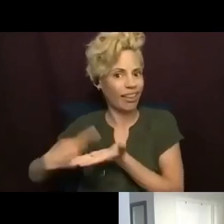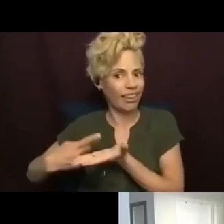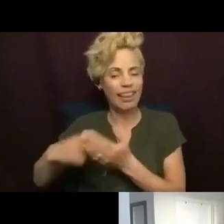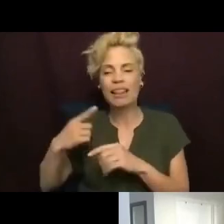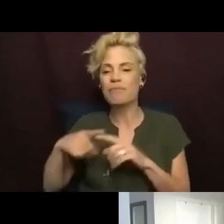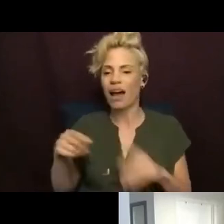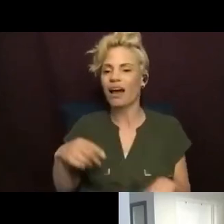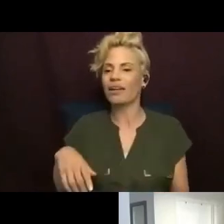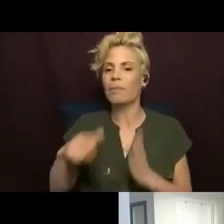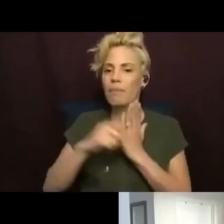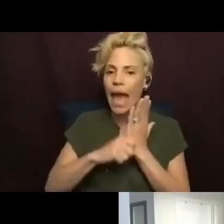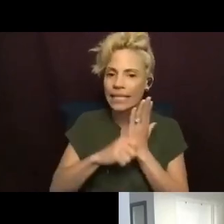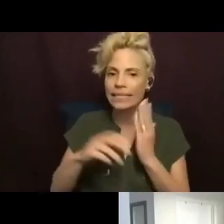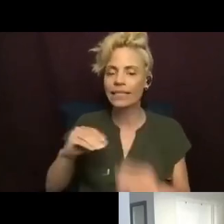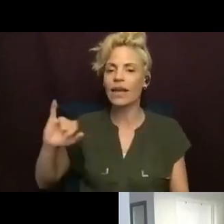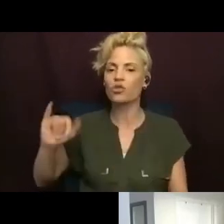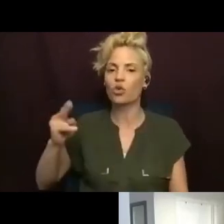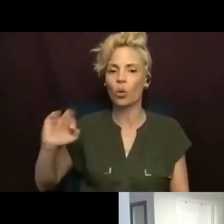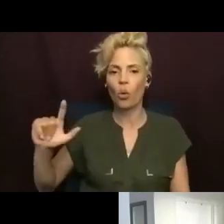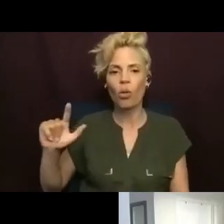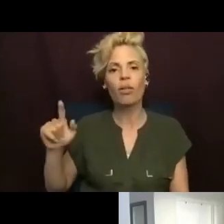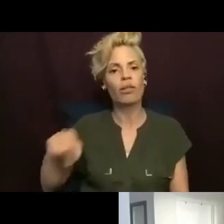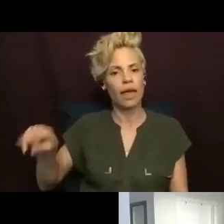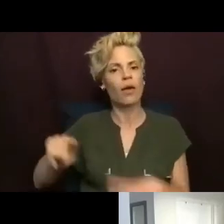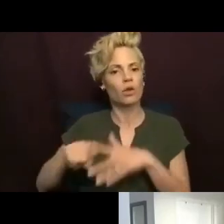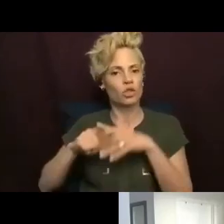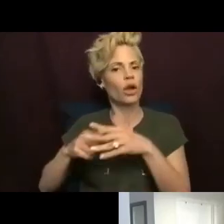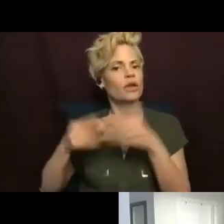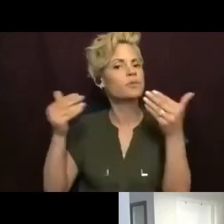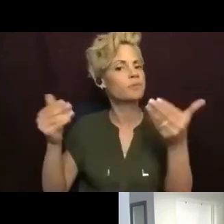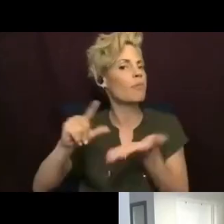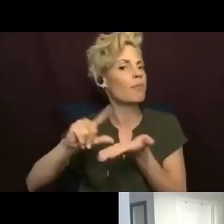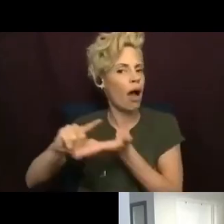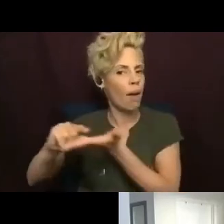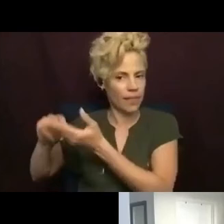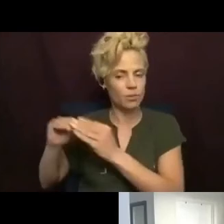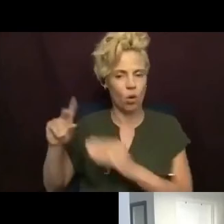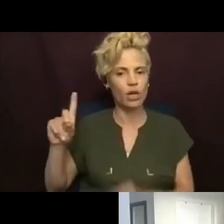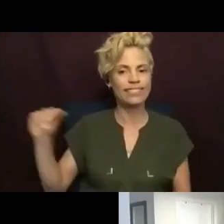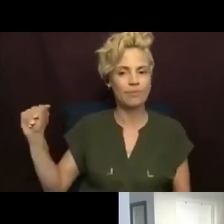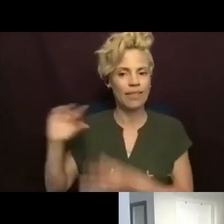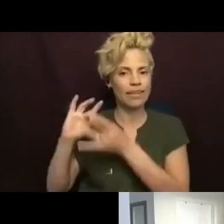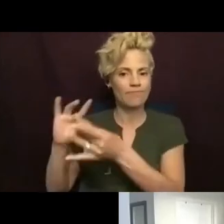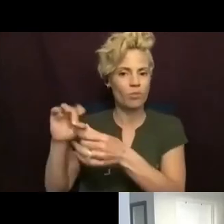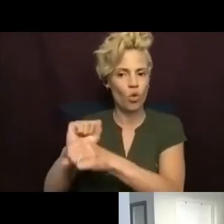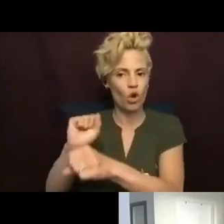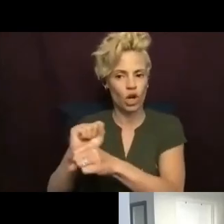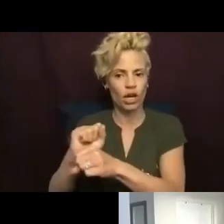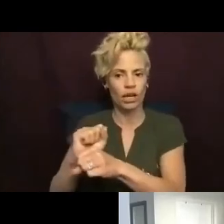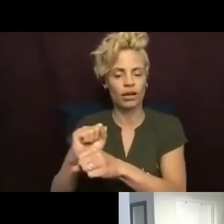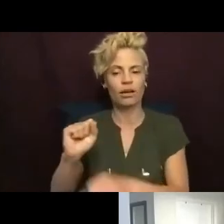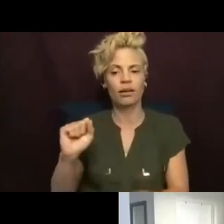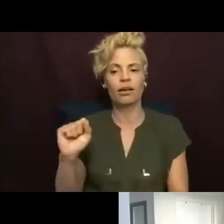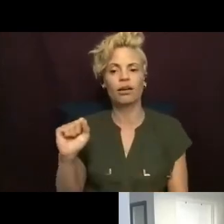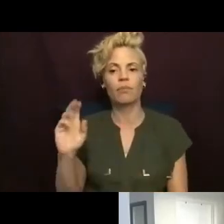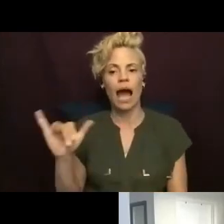are starting to publish a lot more disability work by disabled writers